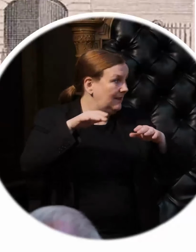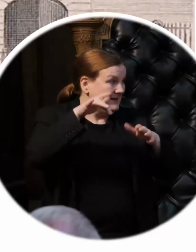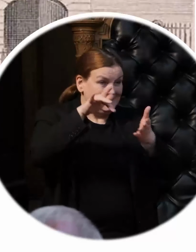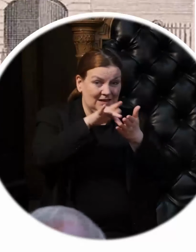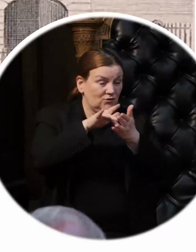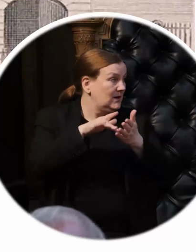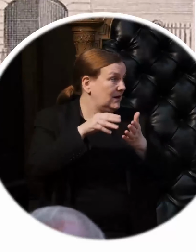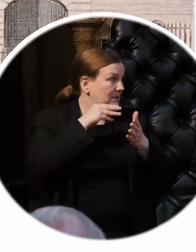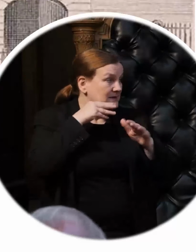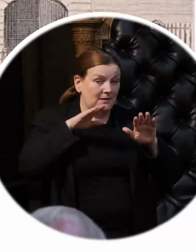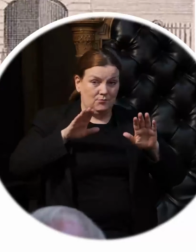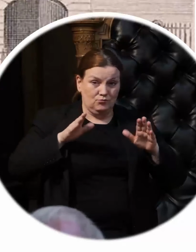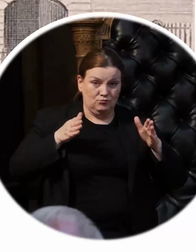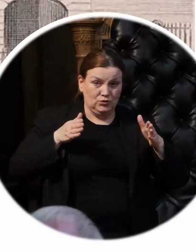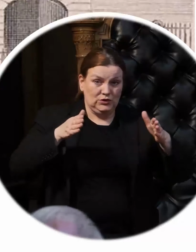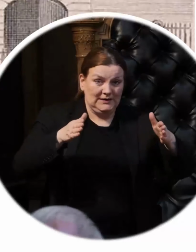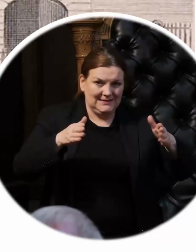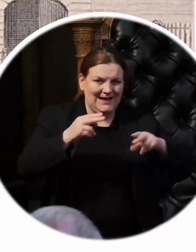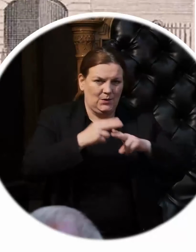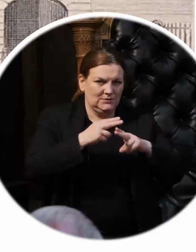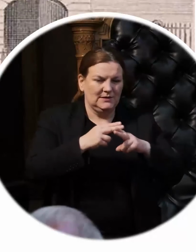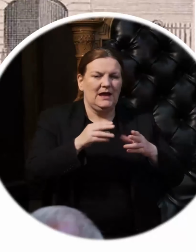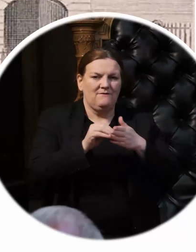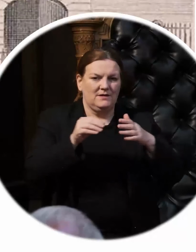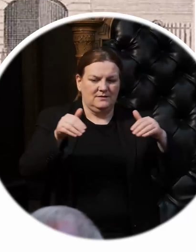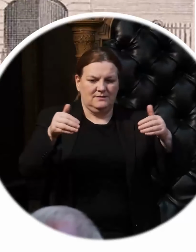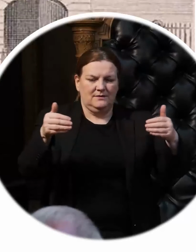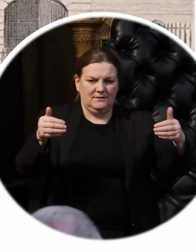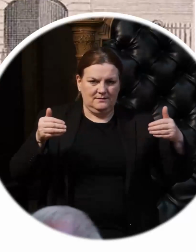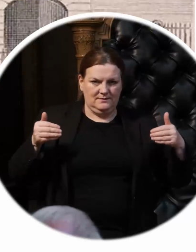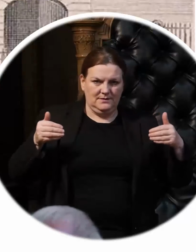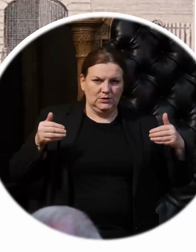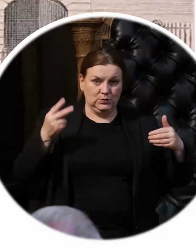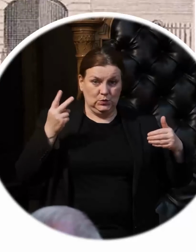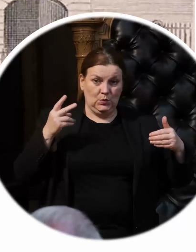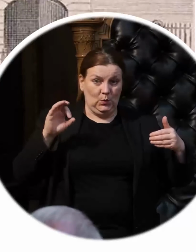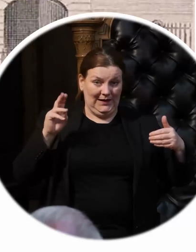it projects ever so slightly and then it has two recessed wings either side and